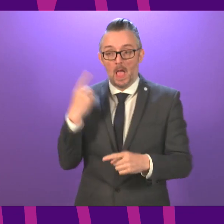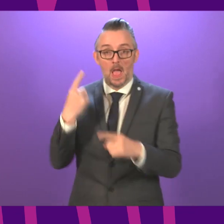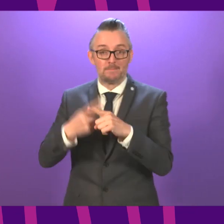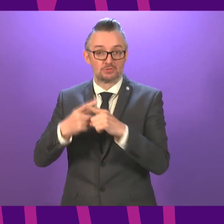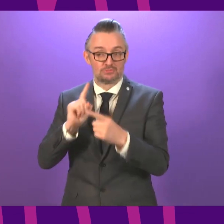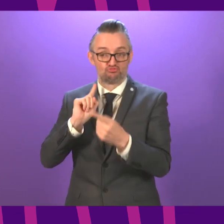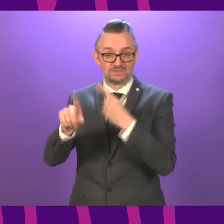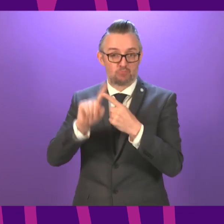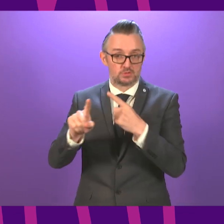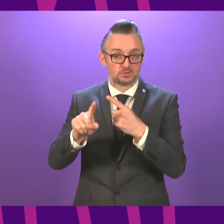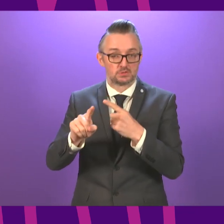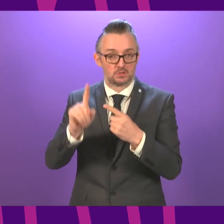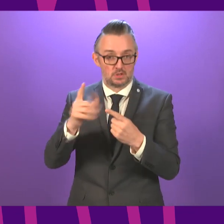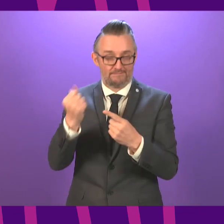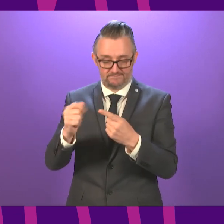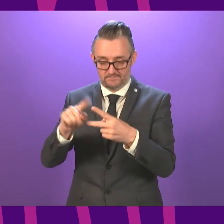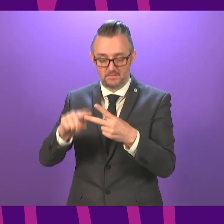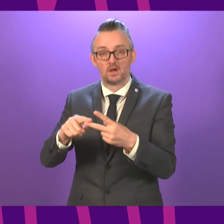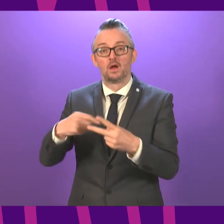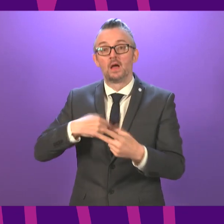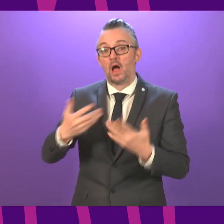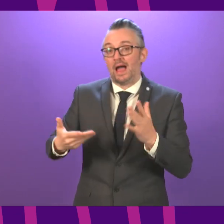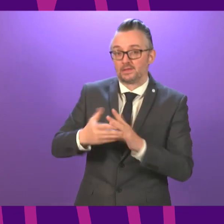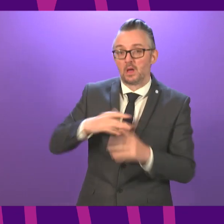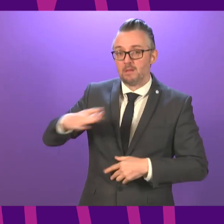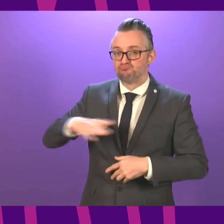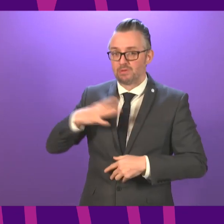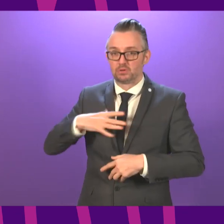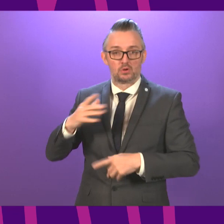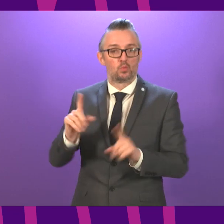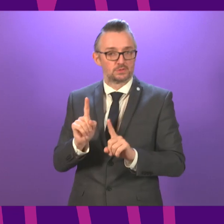intensified preparations across the board. We are prioritising substantial work around the key